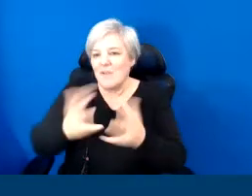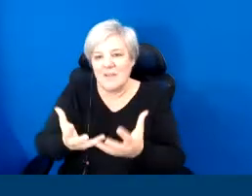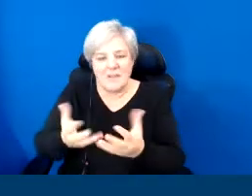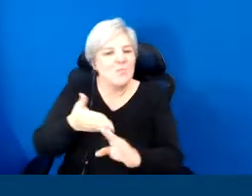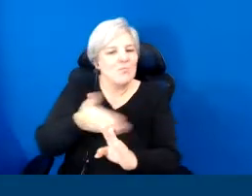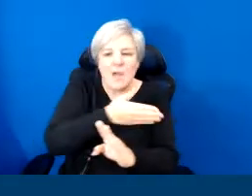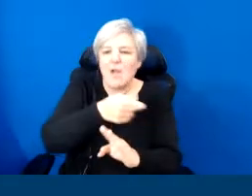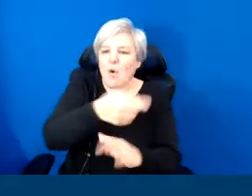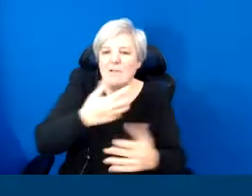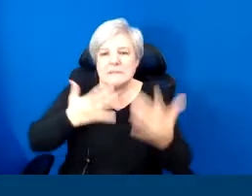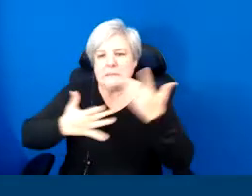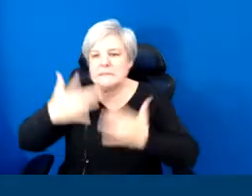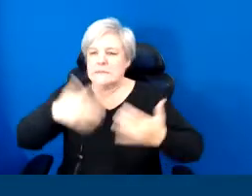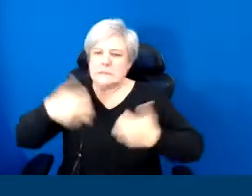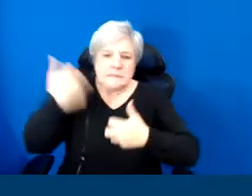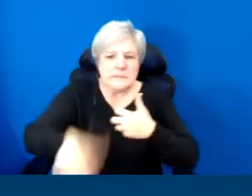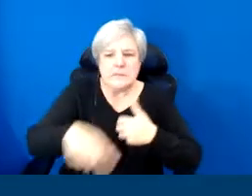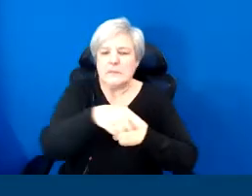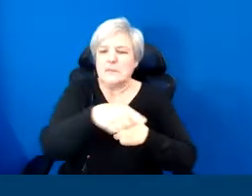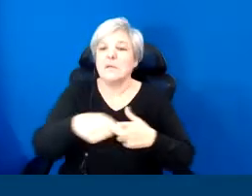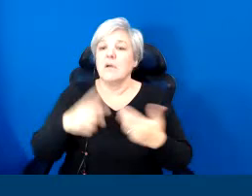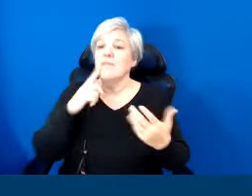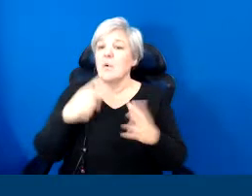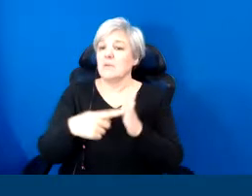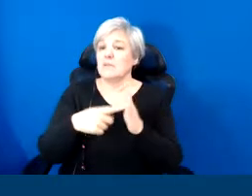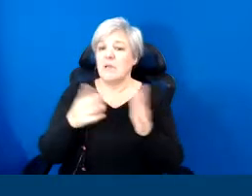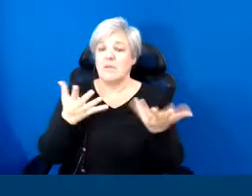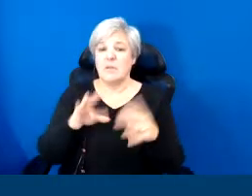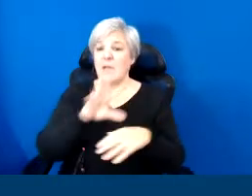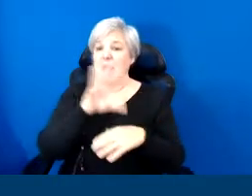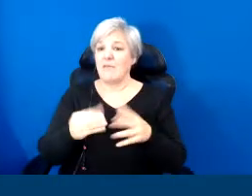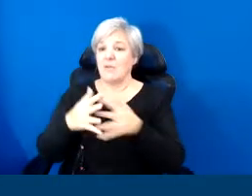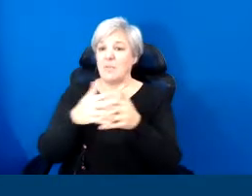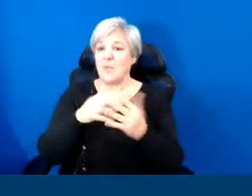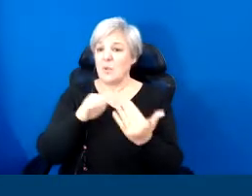As you can see in the African-American community with COVID there increased death rates.